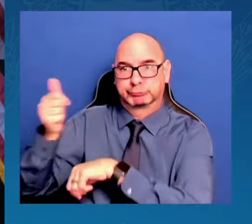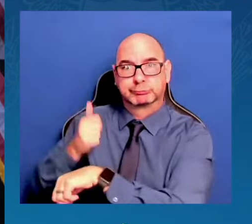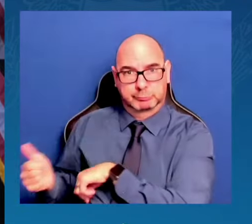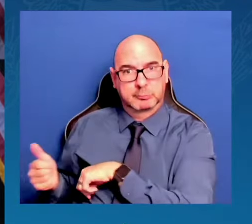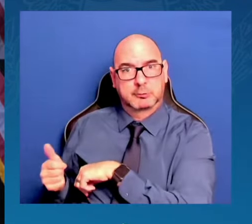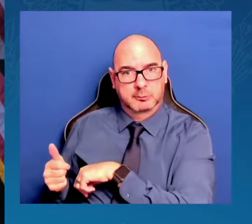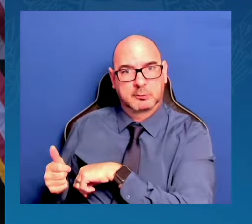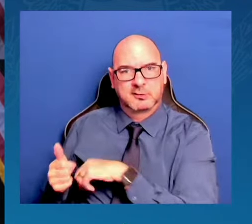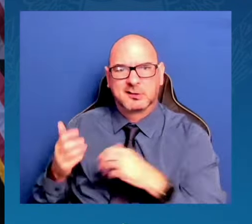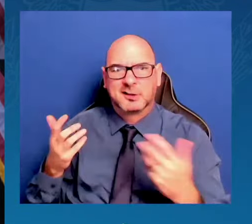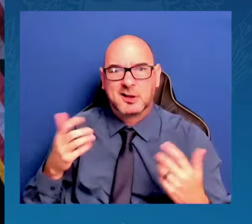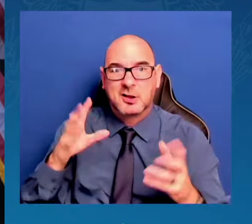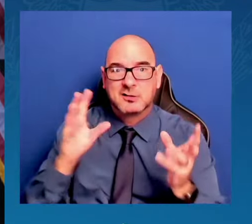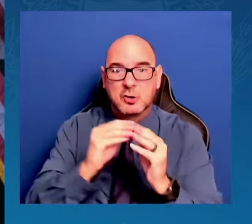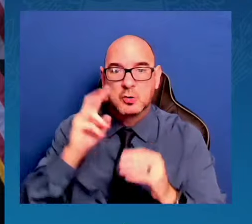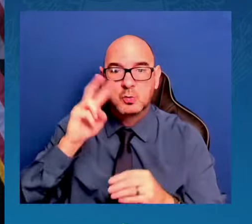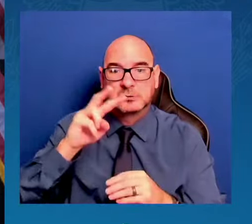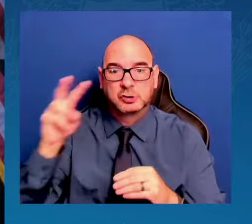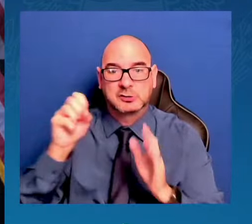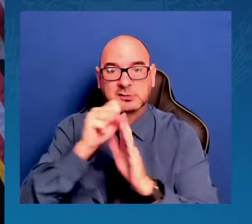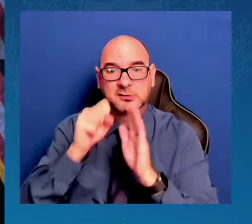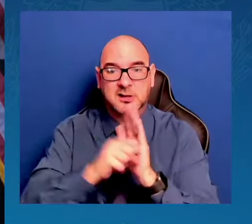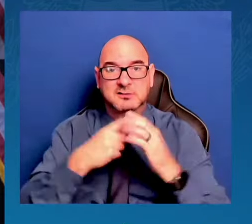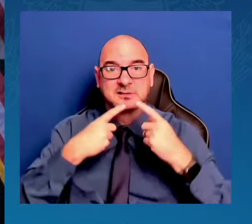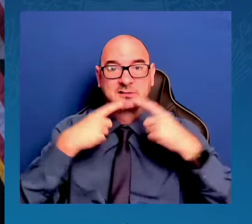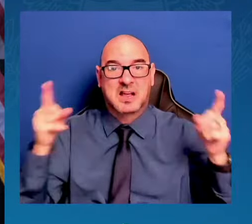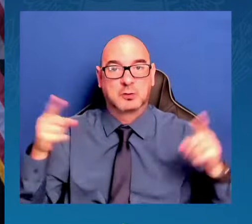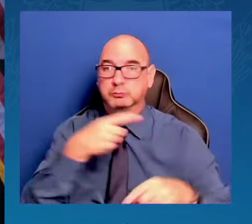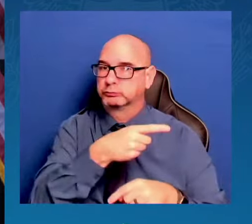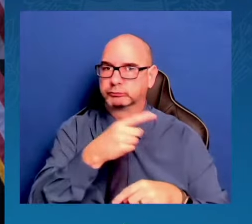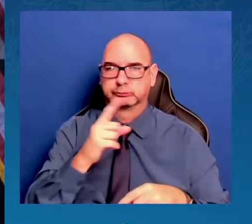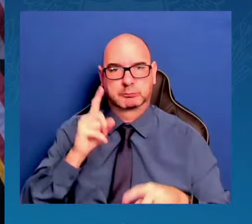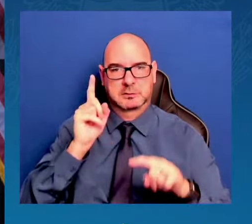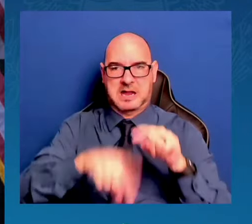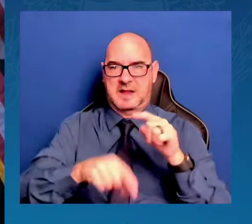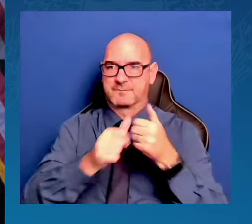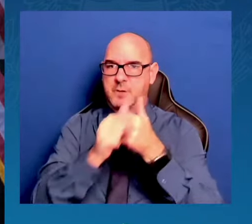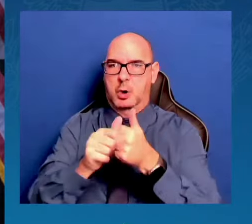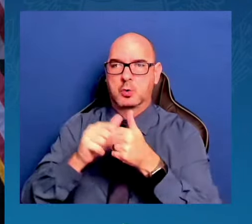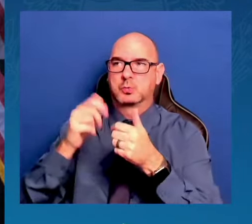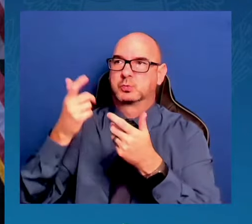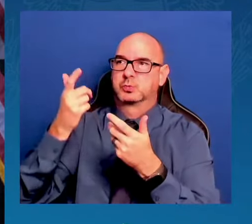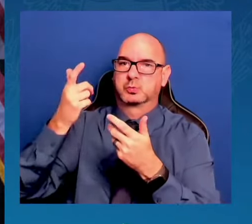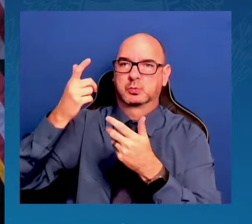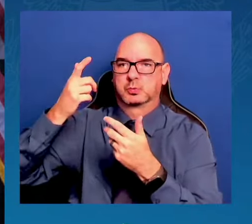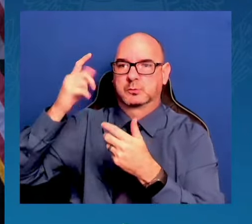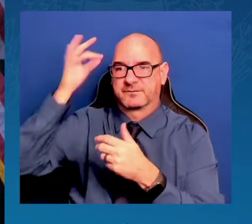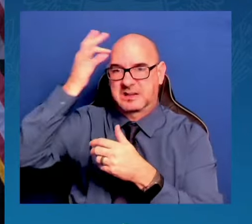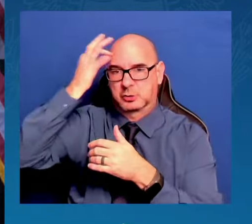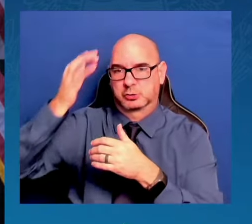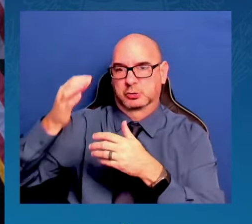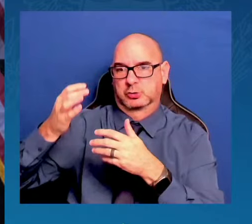they will not follow new federal rules that allow women to get medication prescribed